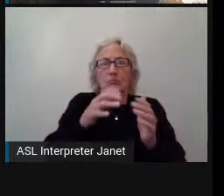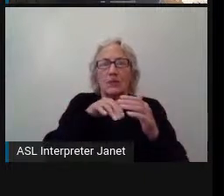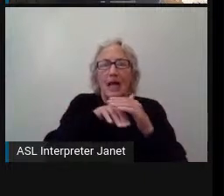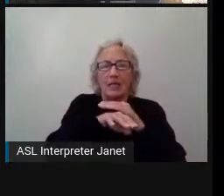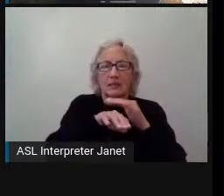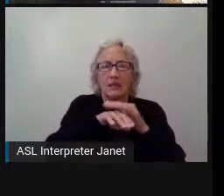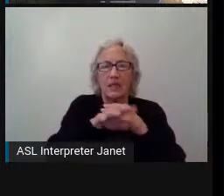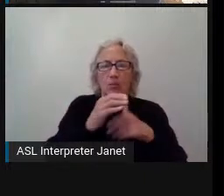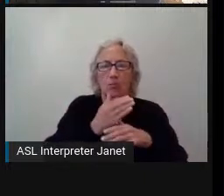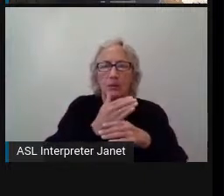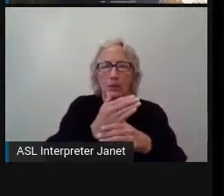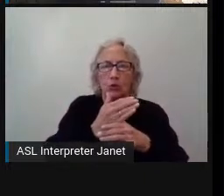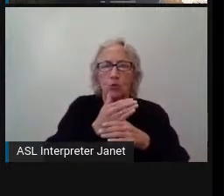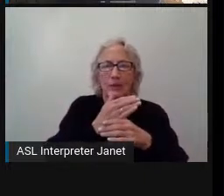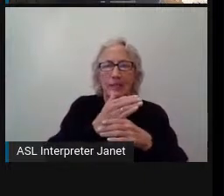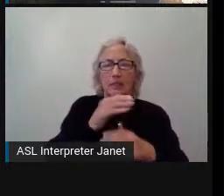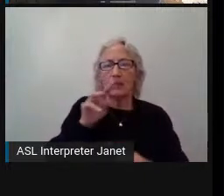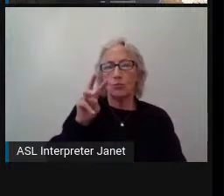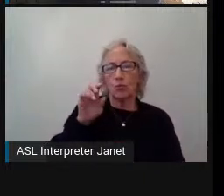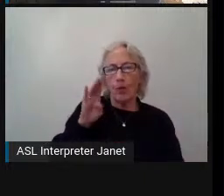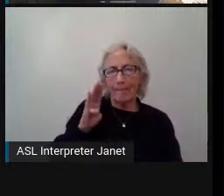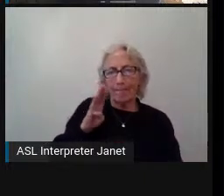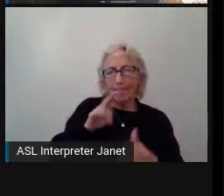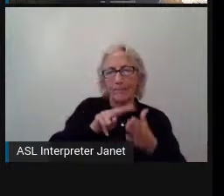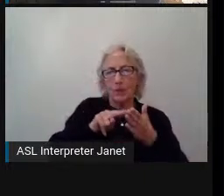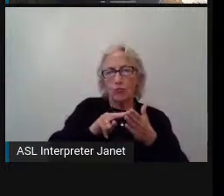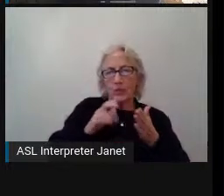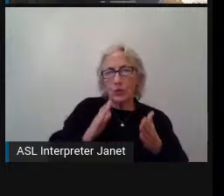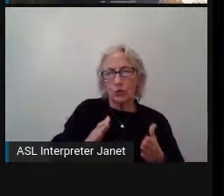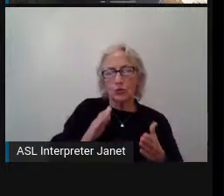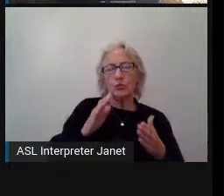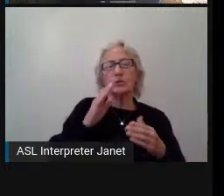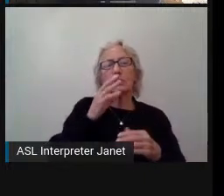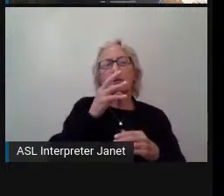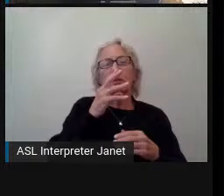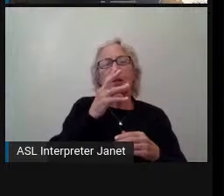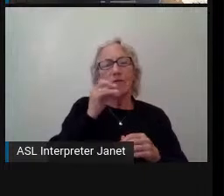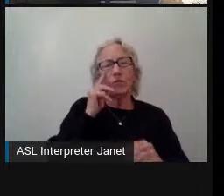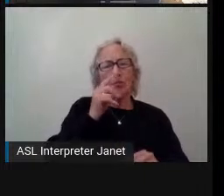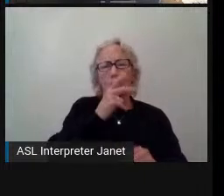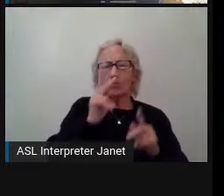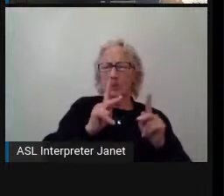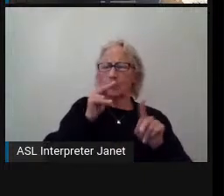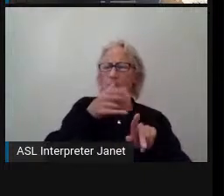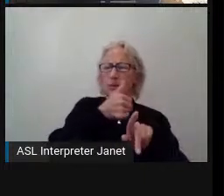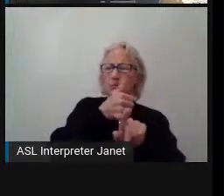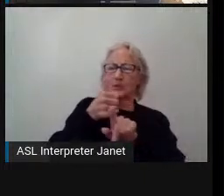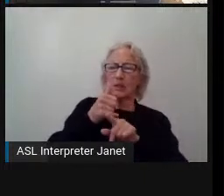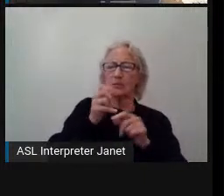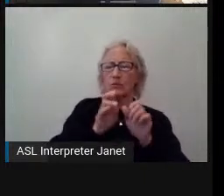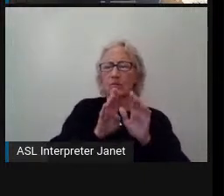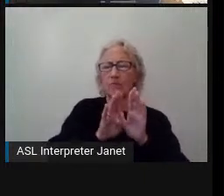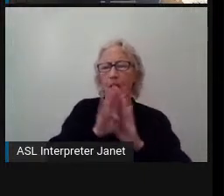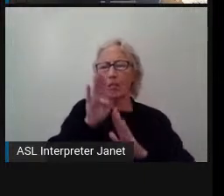Also we want to teach or keep teaching or promoting accessibility between work integrators, people